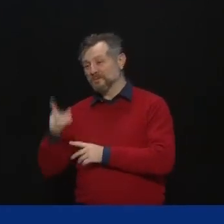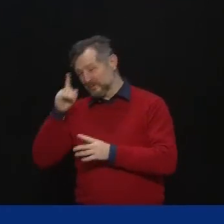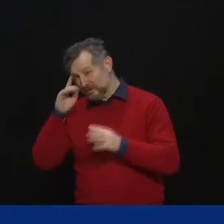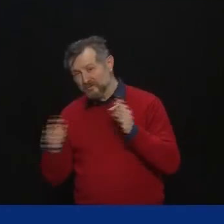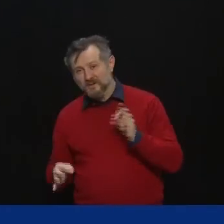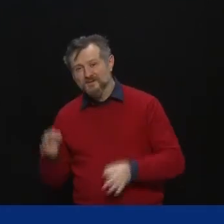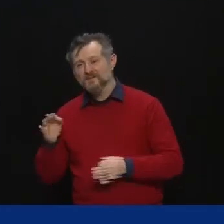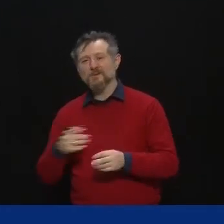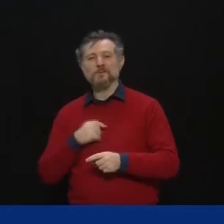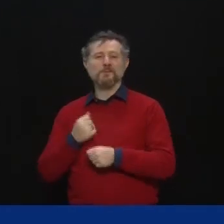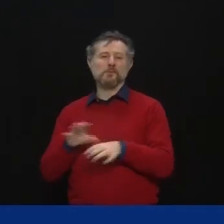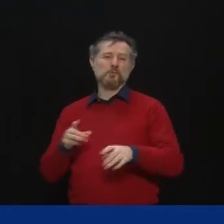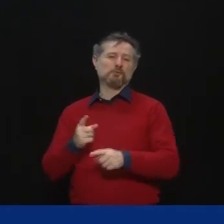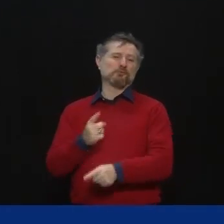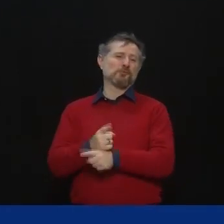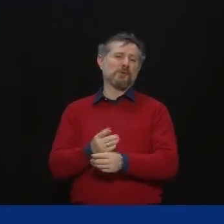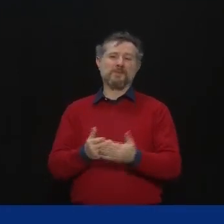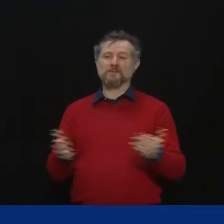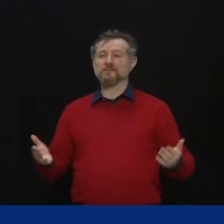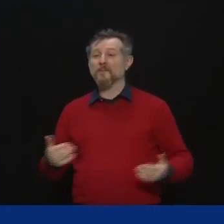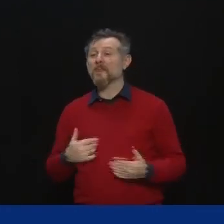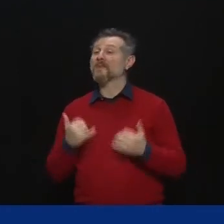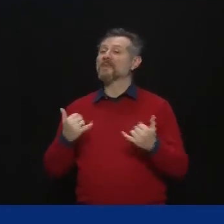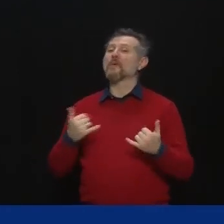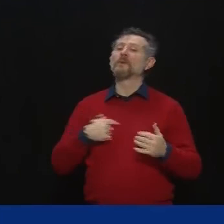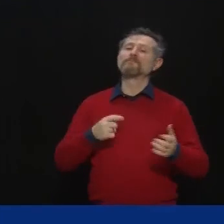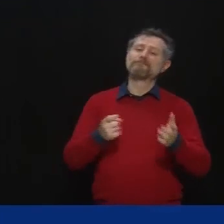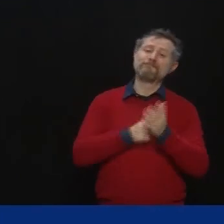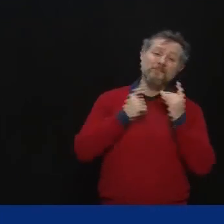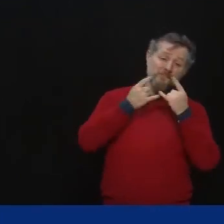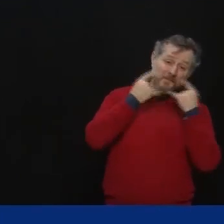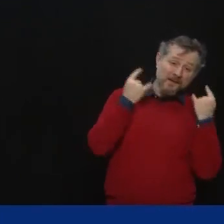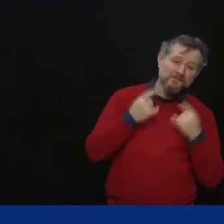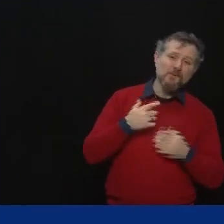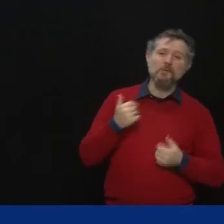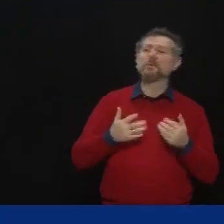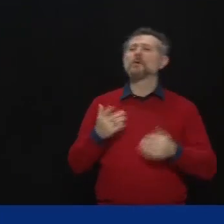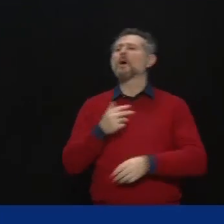BE RESUSCITATED AND I WANT TO KEEP THAT GOING. BUT I ALSO TRUST THE JUDGMENT OF BUSINESSES AND THEIR EMPLOYEES TO DO THE RIGHT THING.